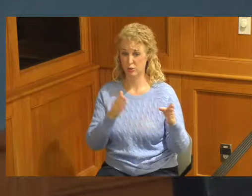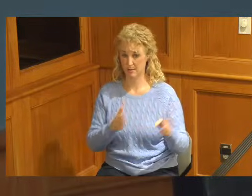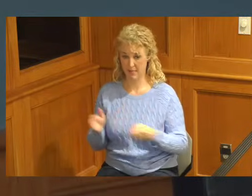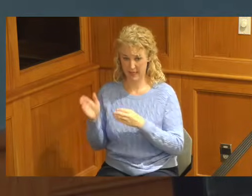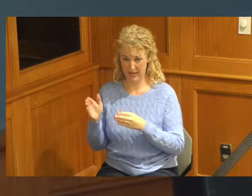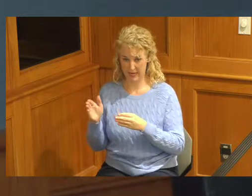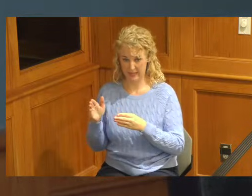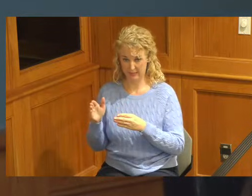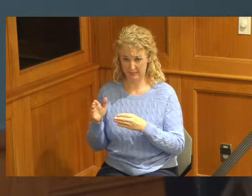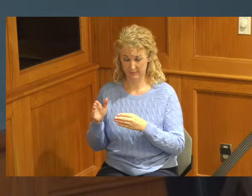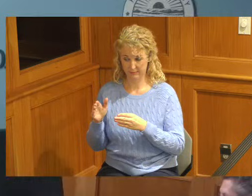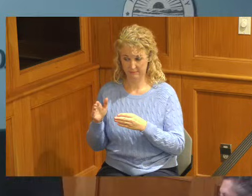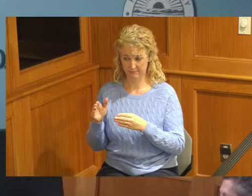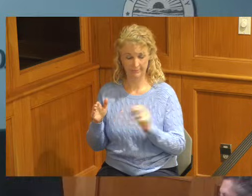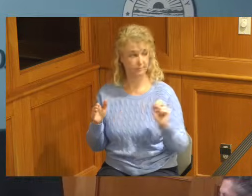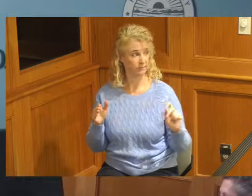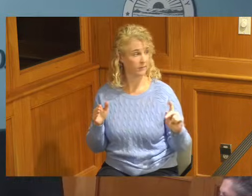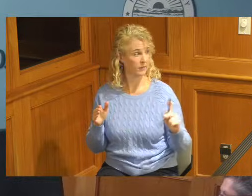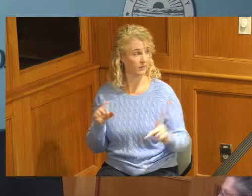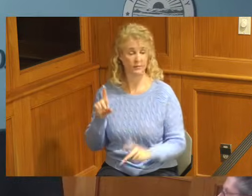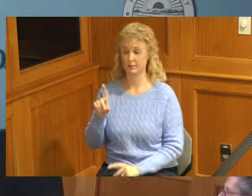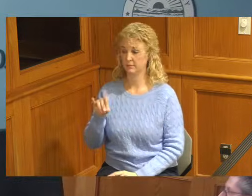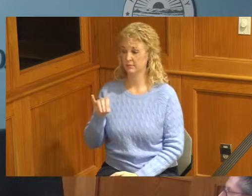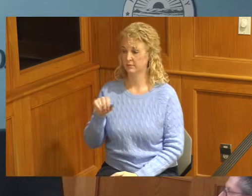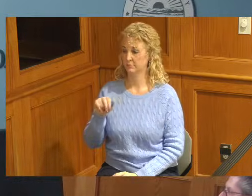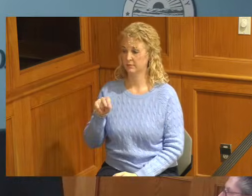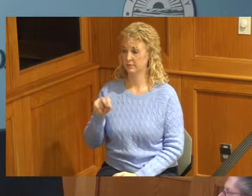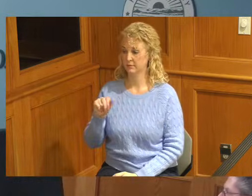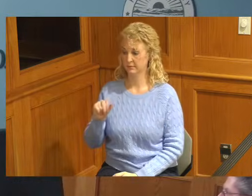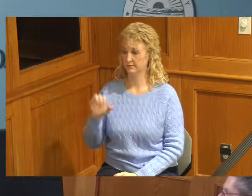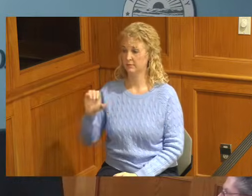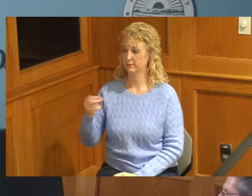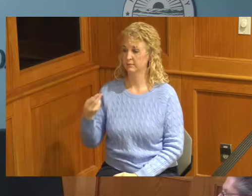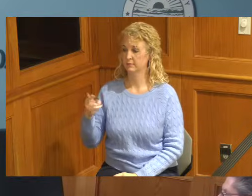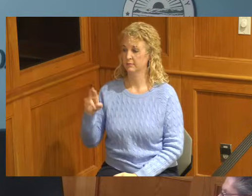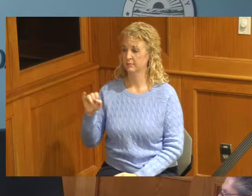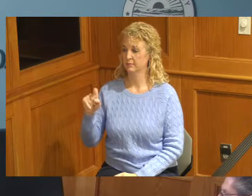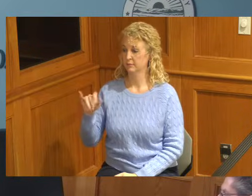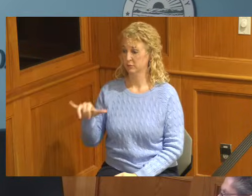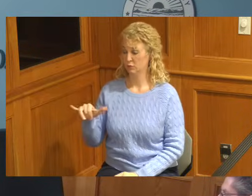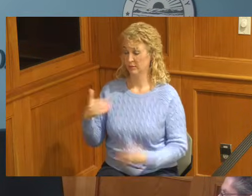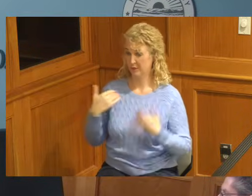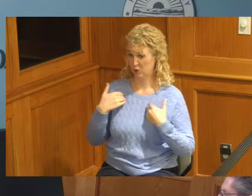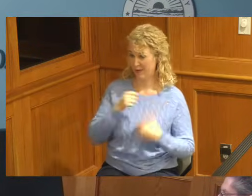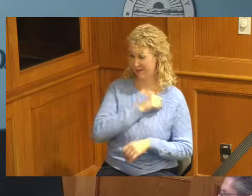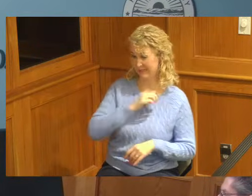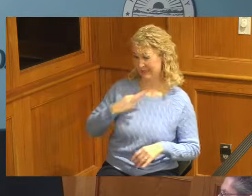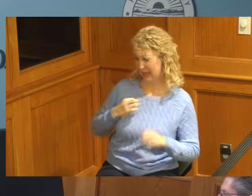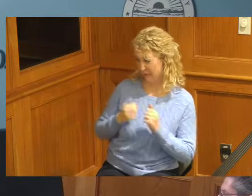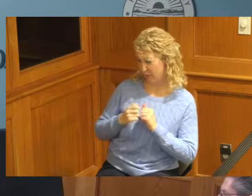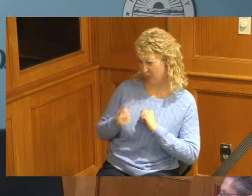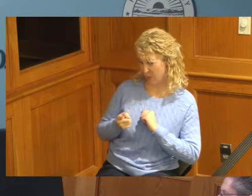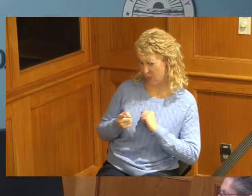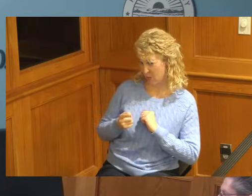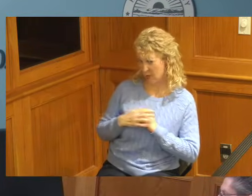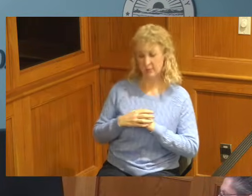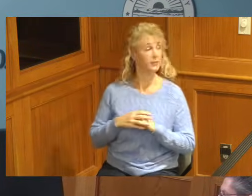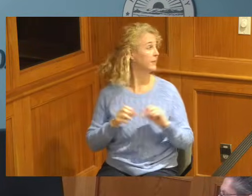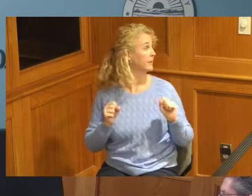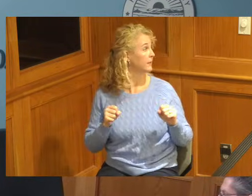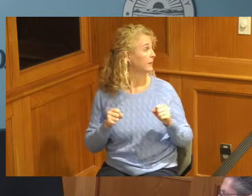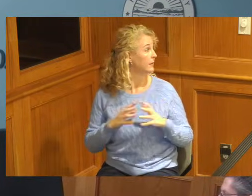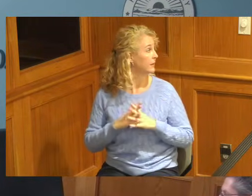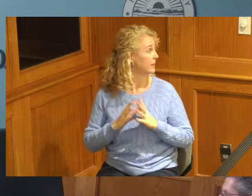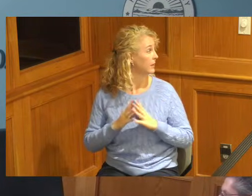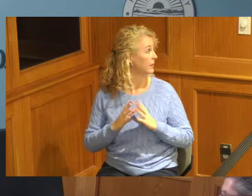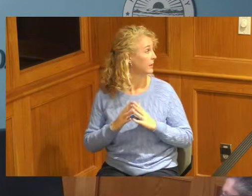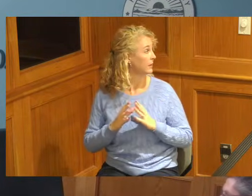them? Okay. We got Diana Christie here and you have some people with you.